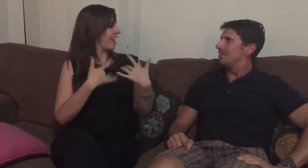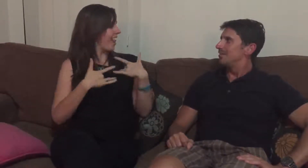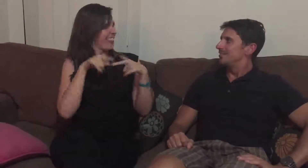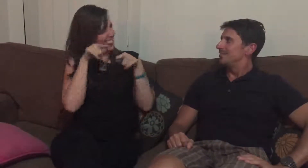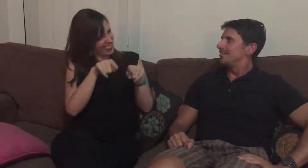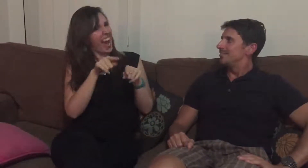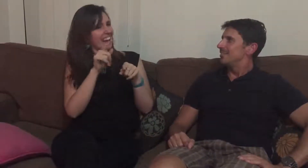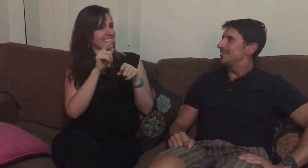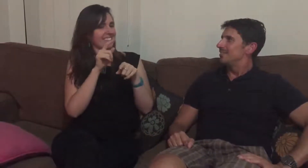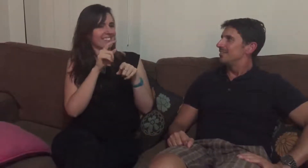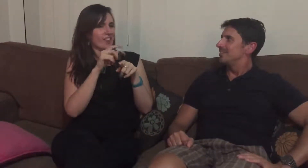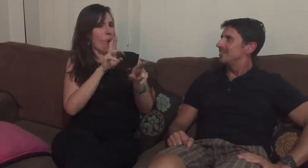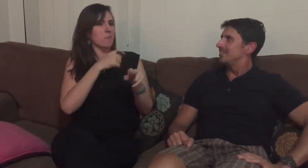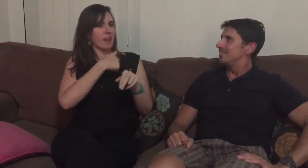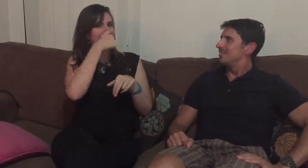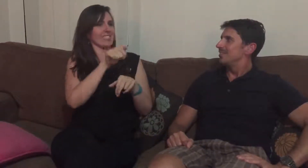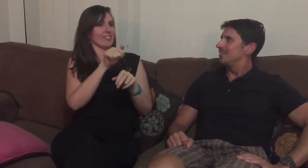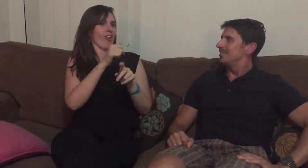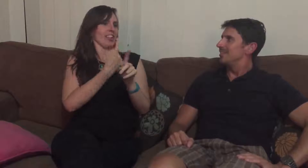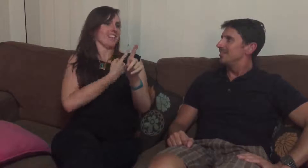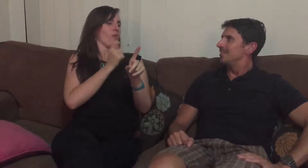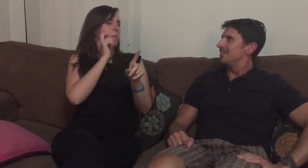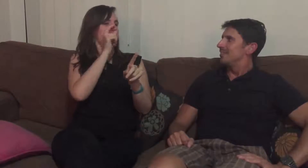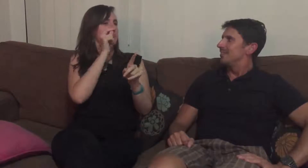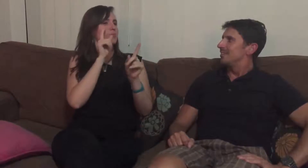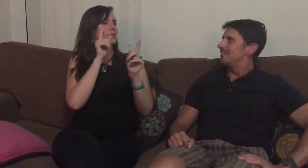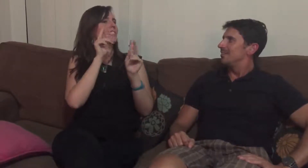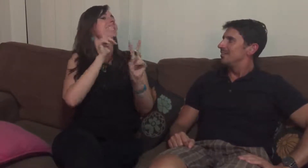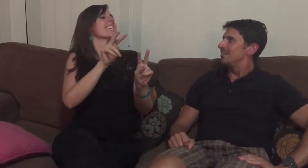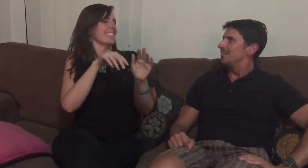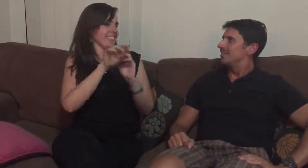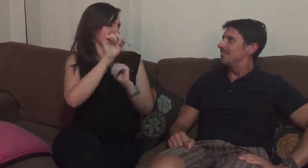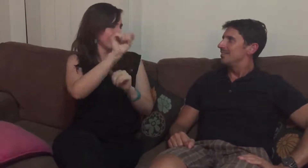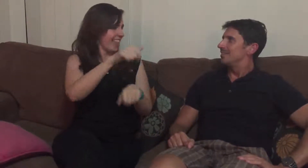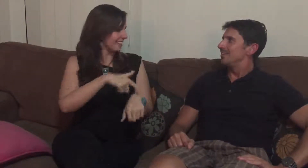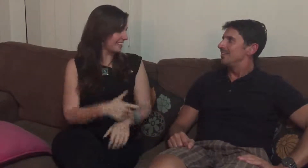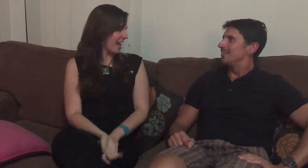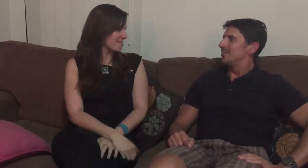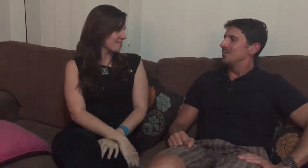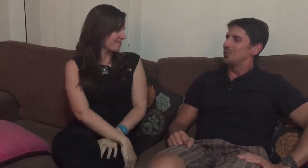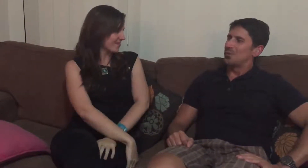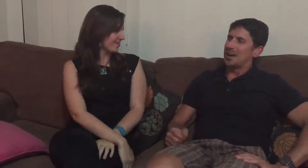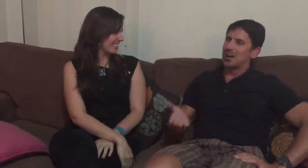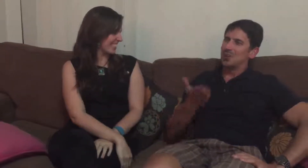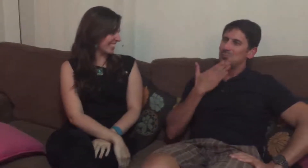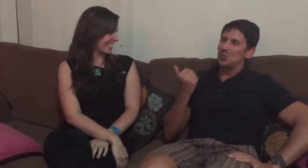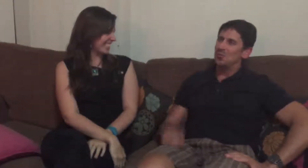in their everyday life. So hopefully when I'm 60, I will be able to see that. That's beautiful, Drisana.